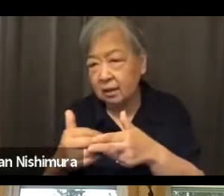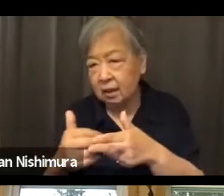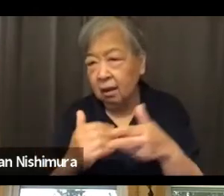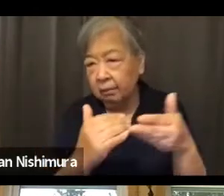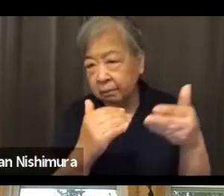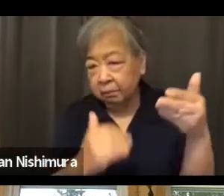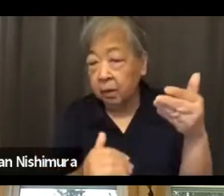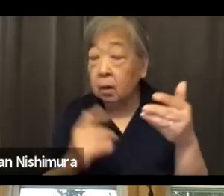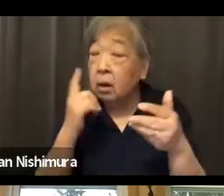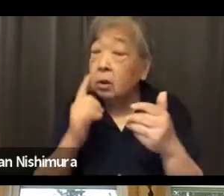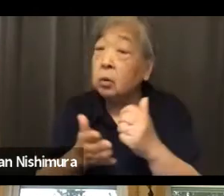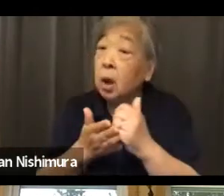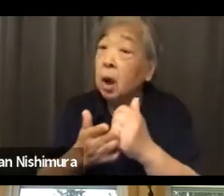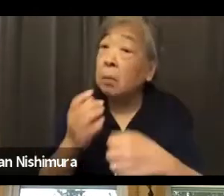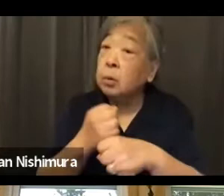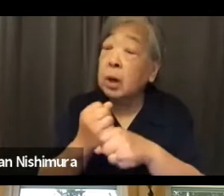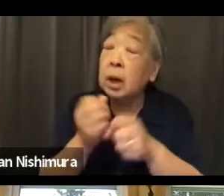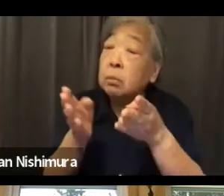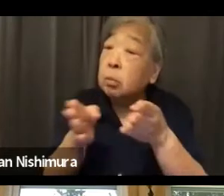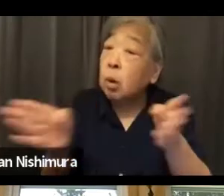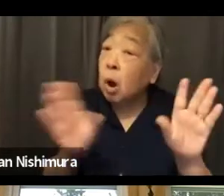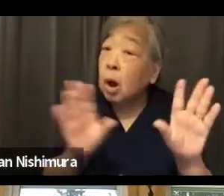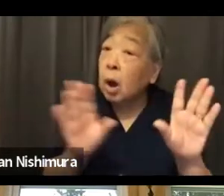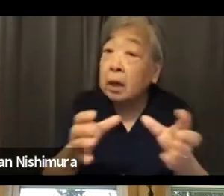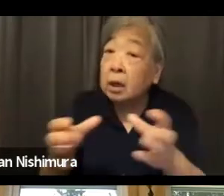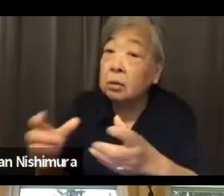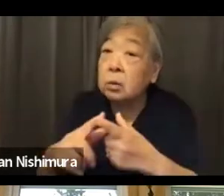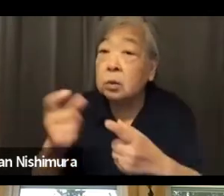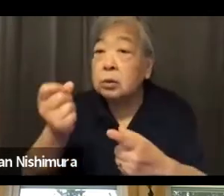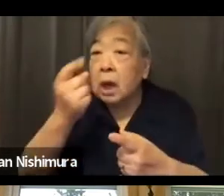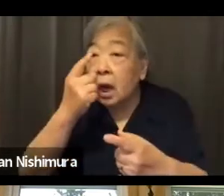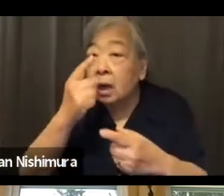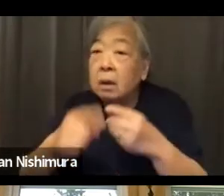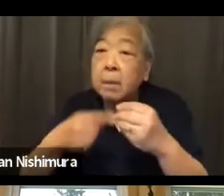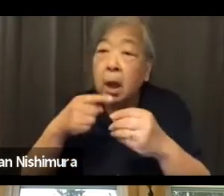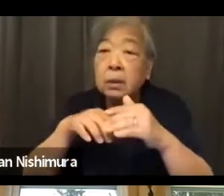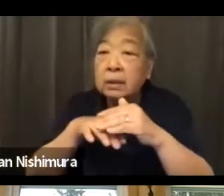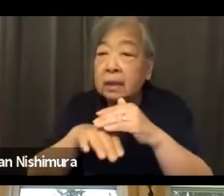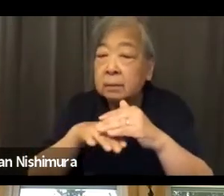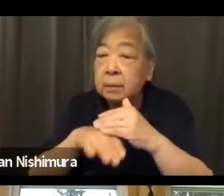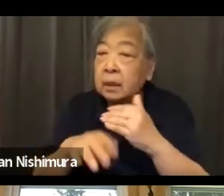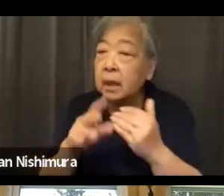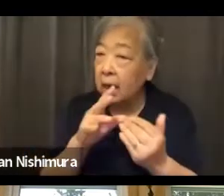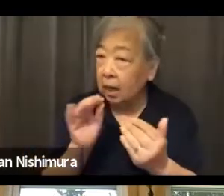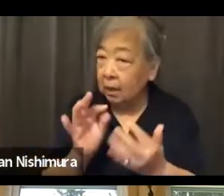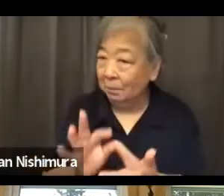create broad categories of understanding about accessibility at particular sites, but each